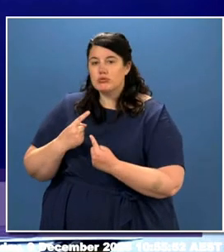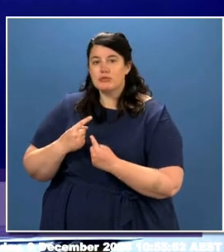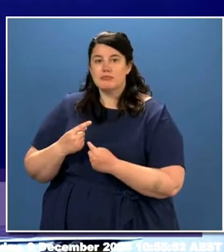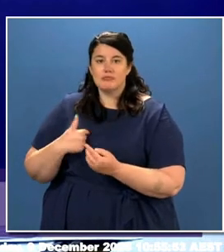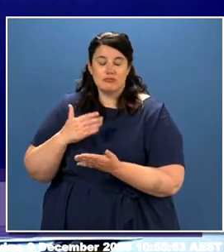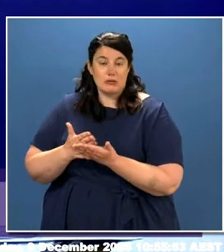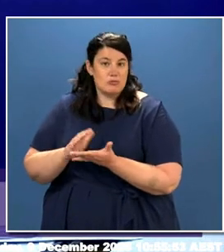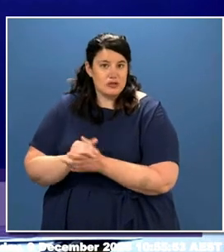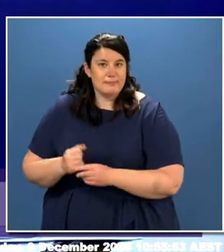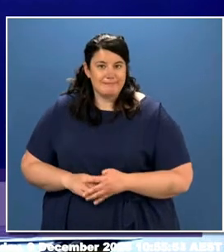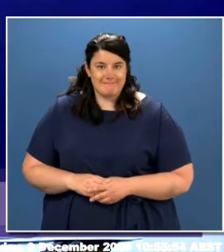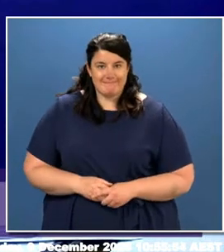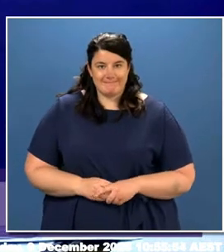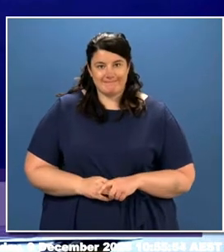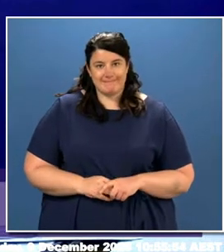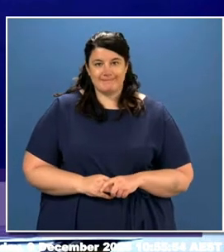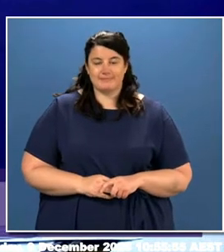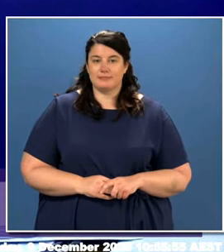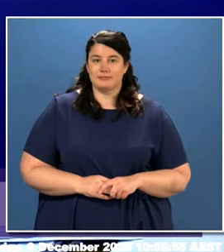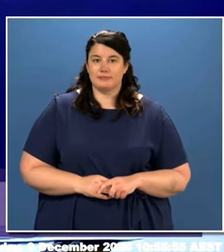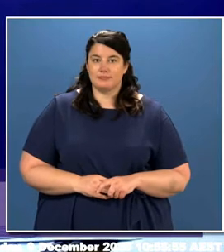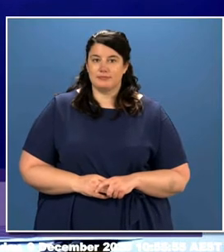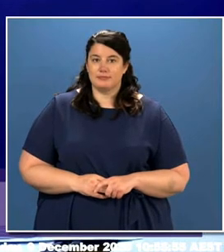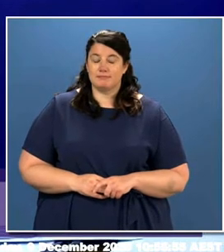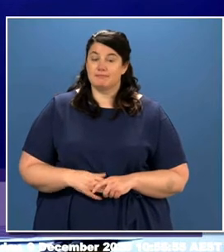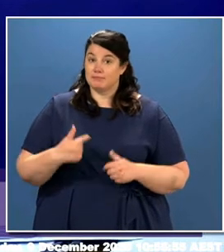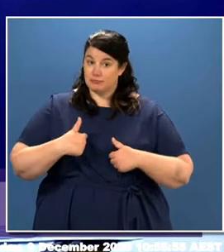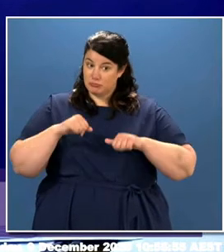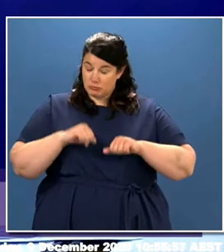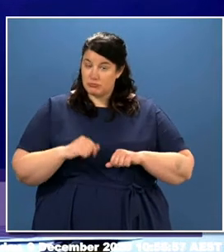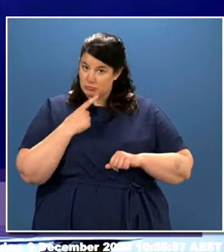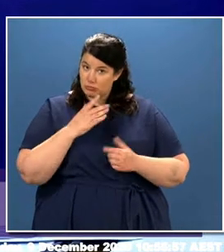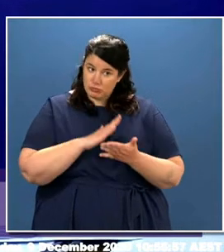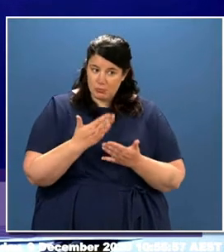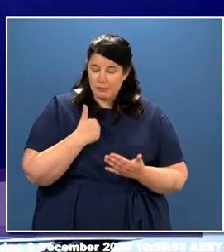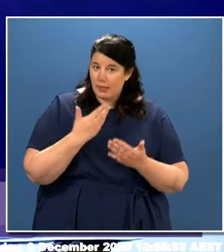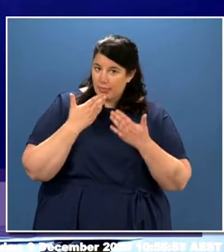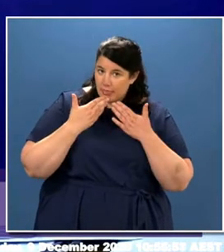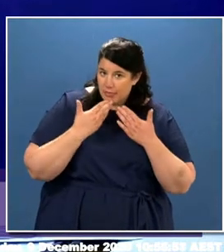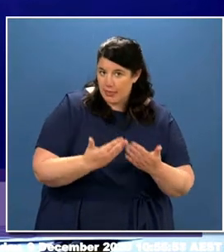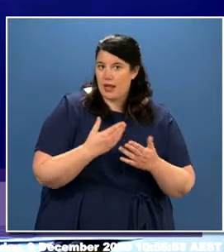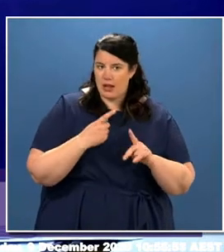Thank you. Mr Collins, I too thank you for your evidence.